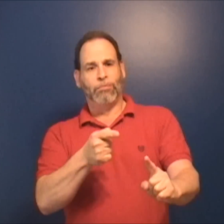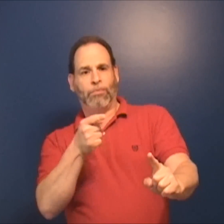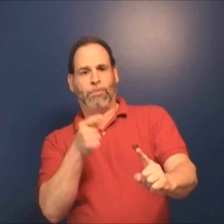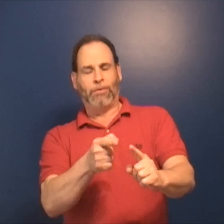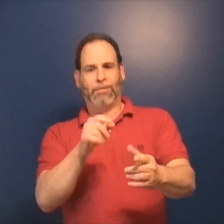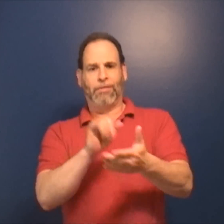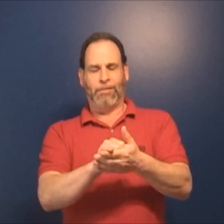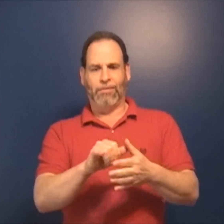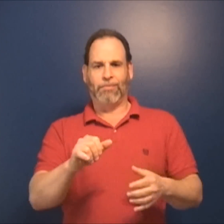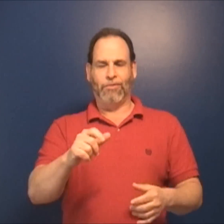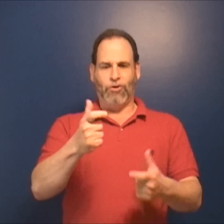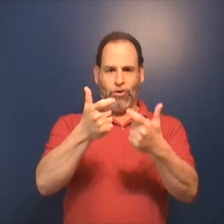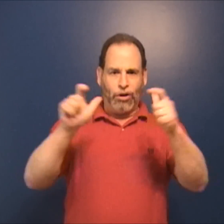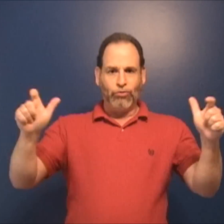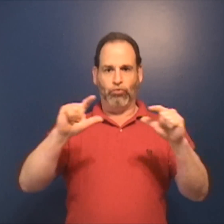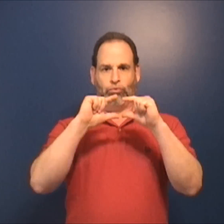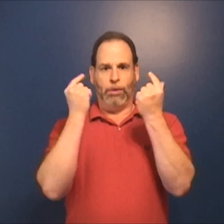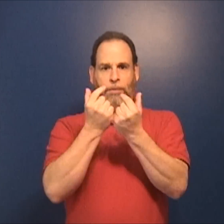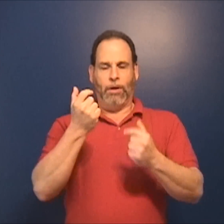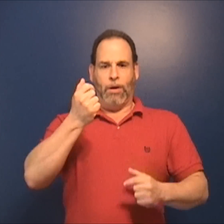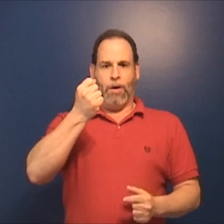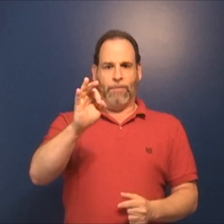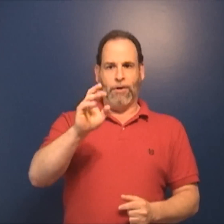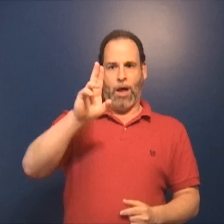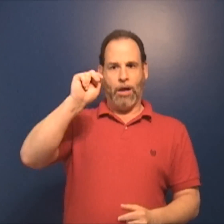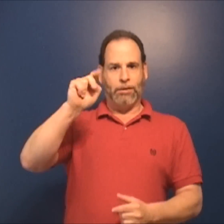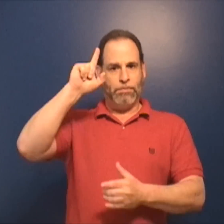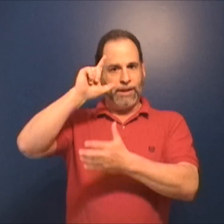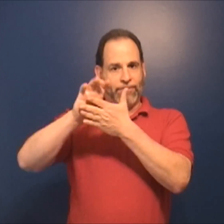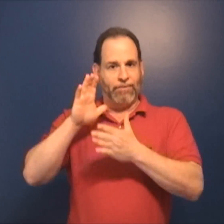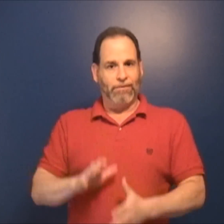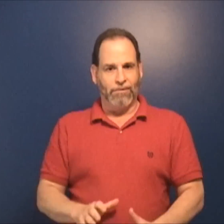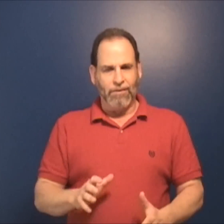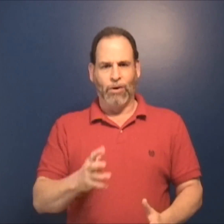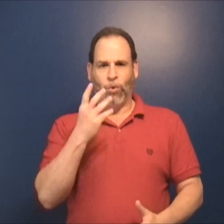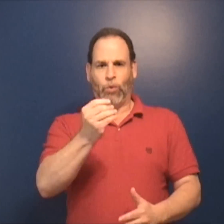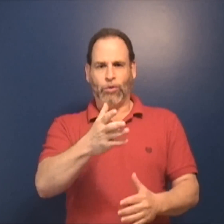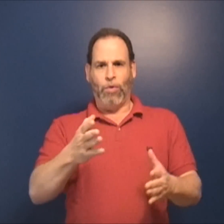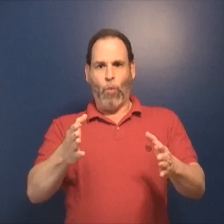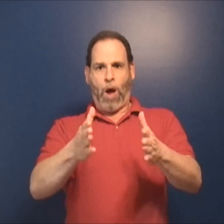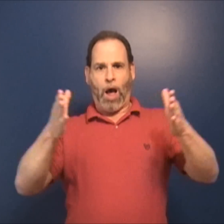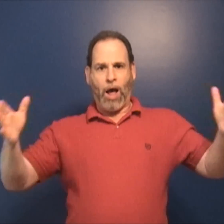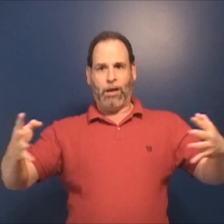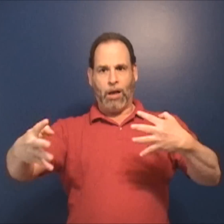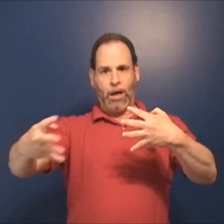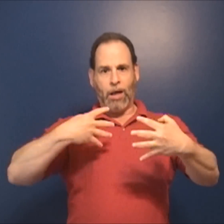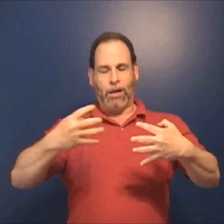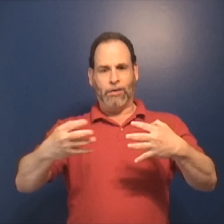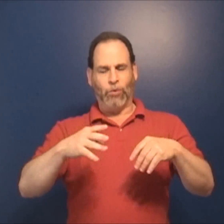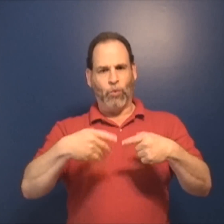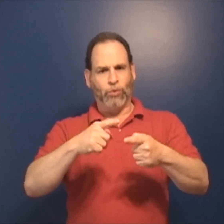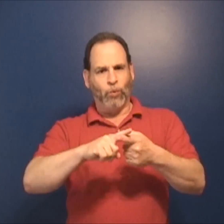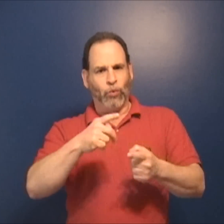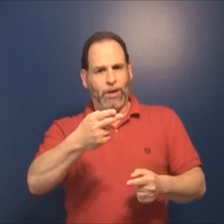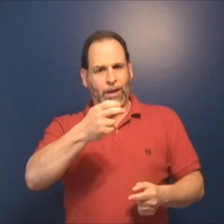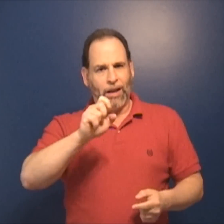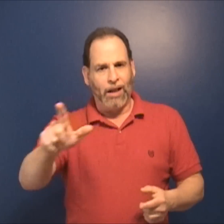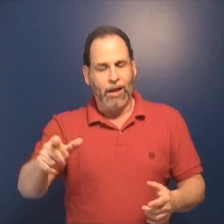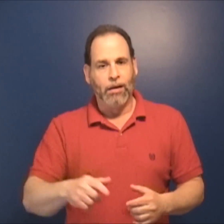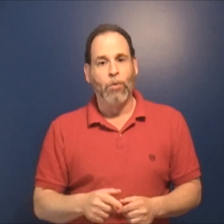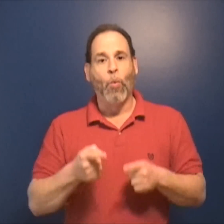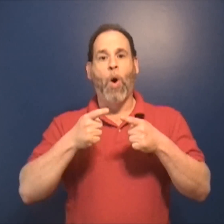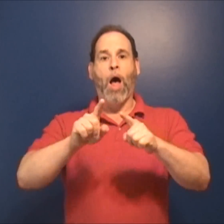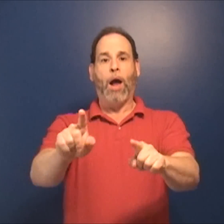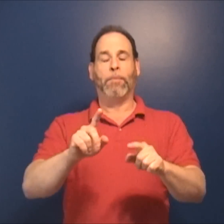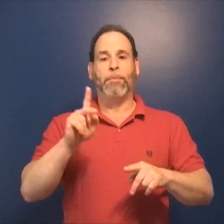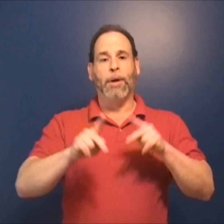My point is that a large group of unbelievers go thru wide gate to hell while Christian people go thru narrow gate to heaven.